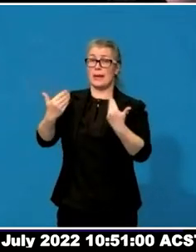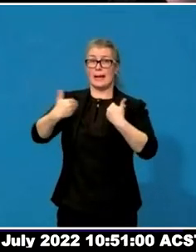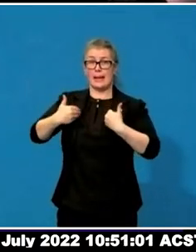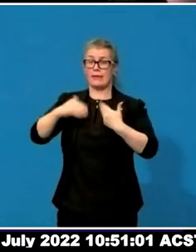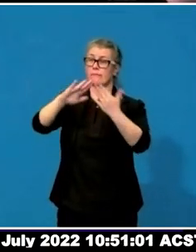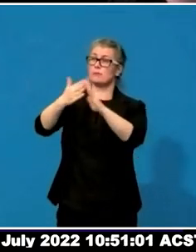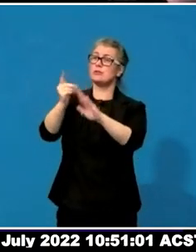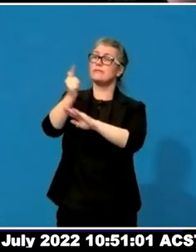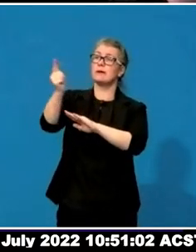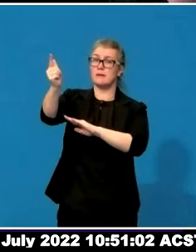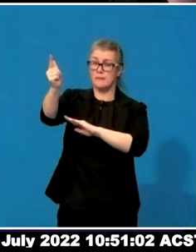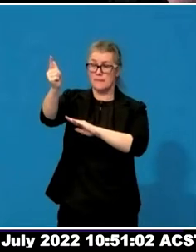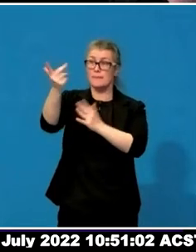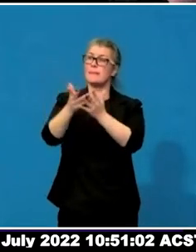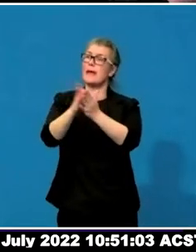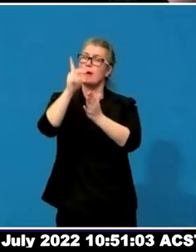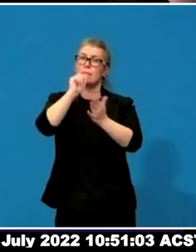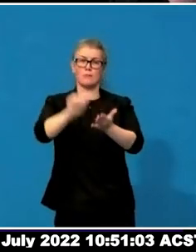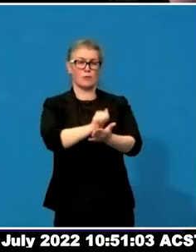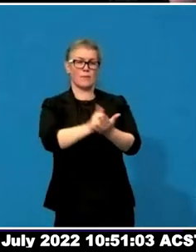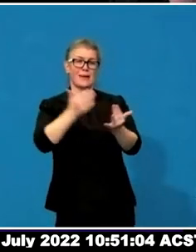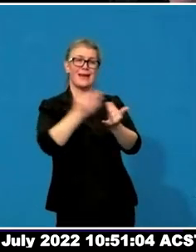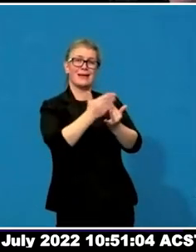to accessing NDIS services and supports.